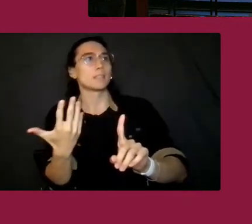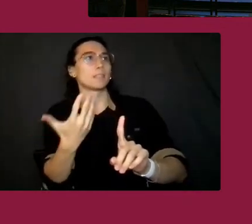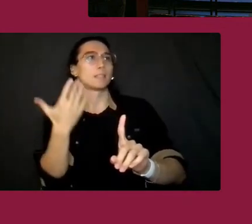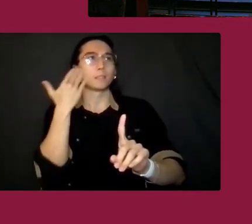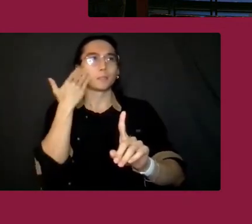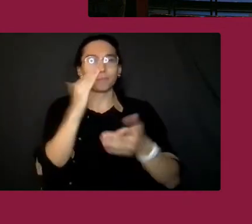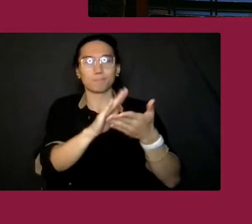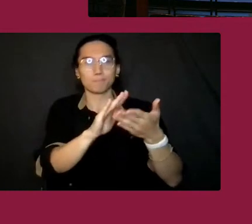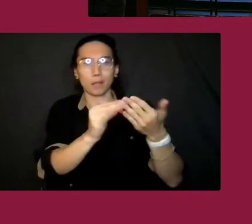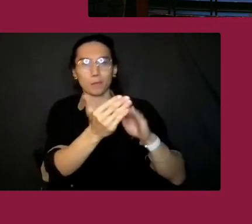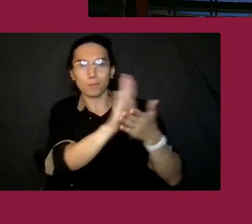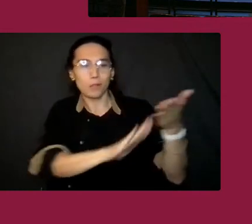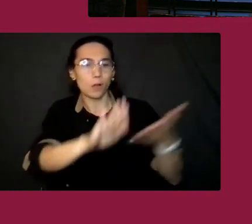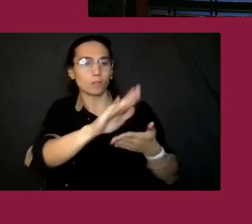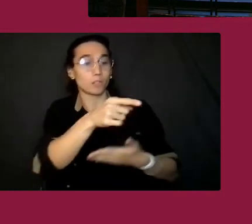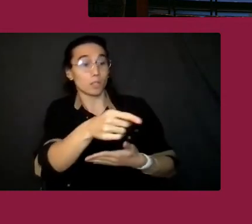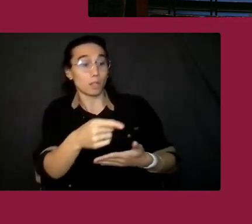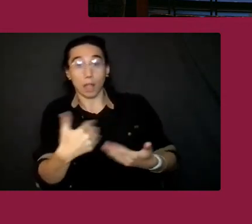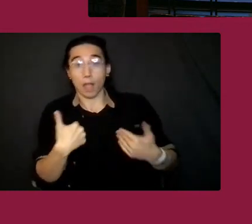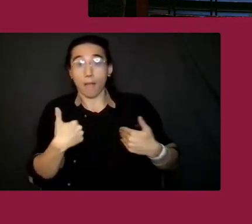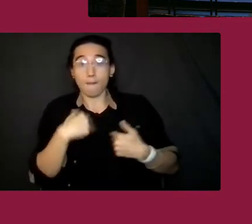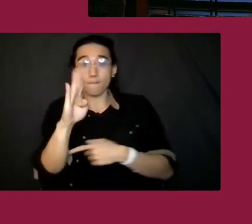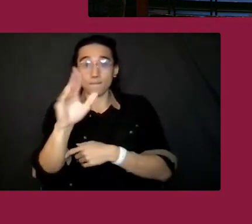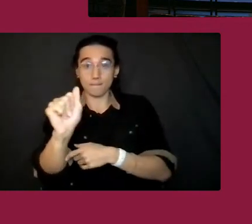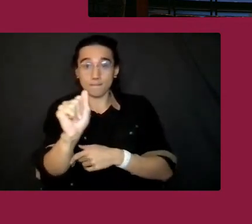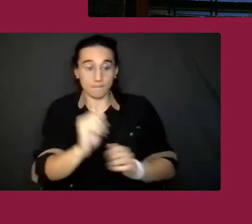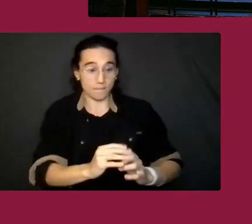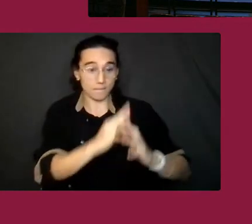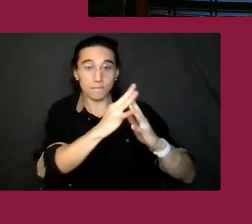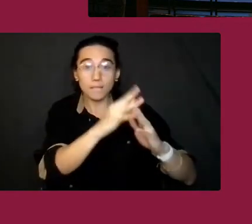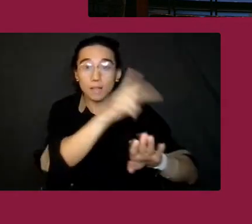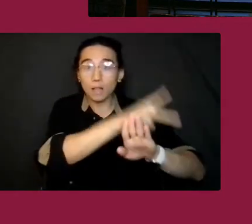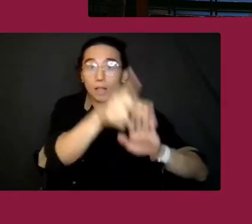the bachelors in nursing, do you see it as a monetary reason,